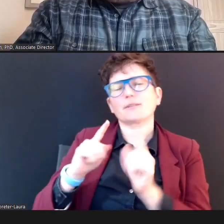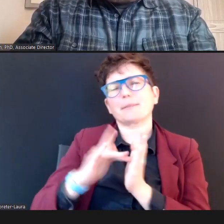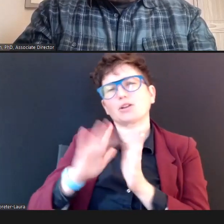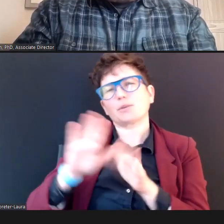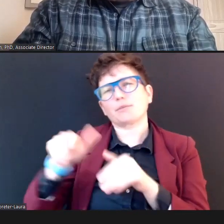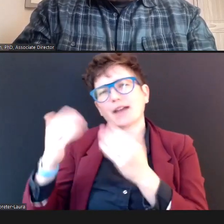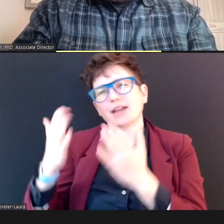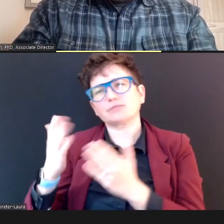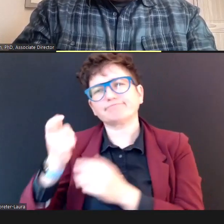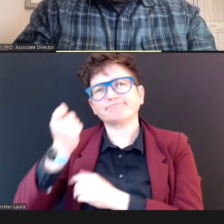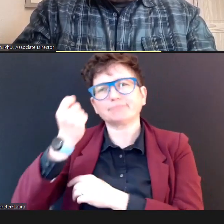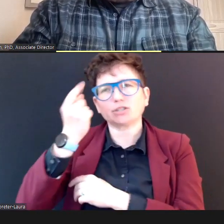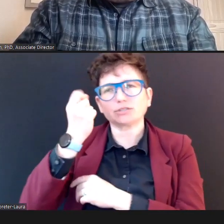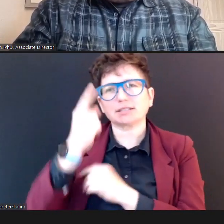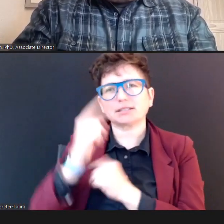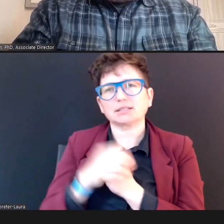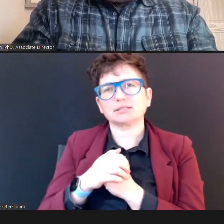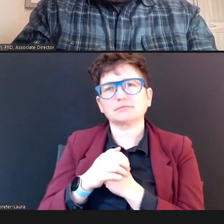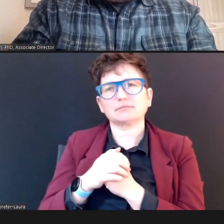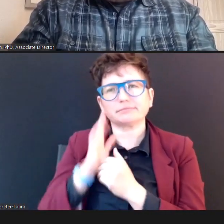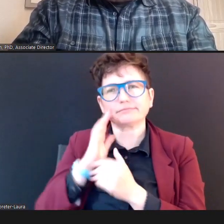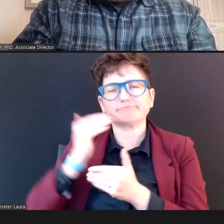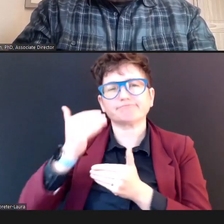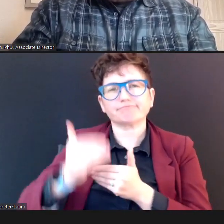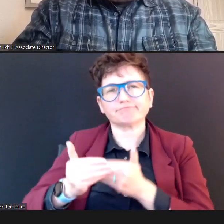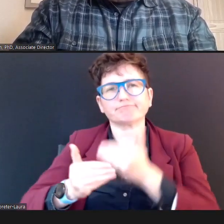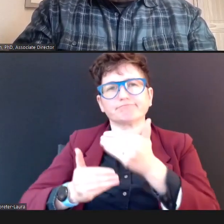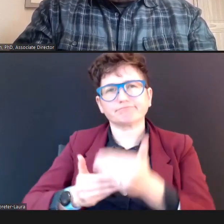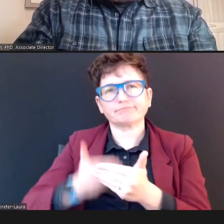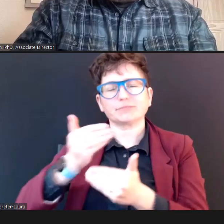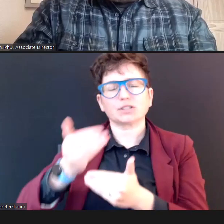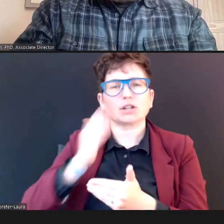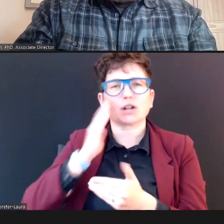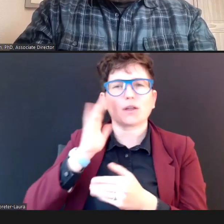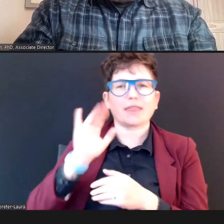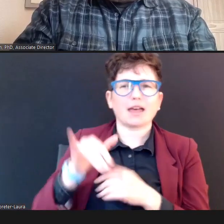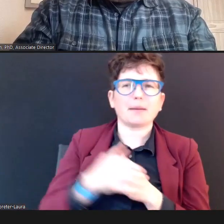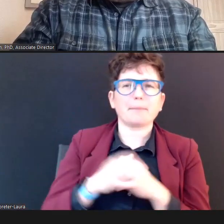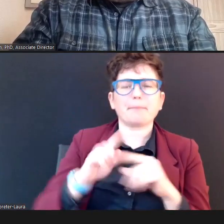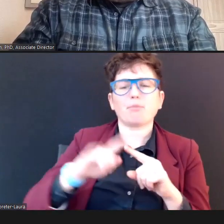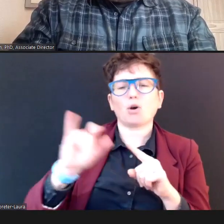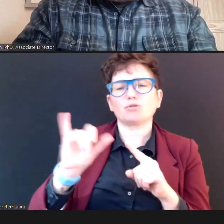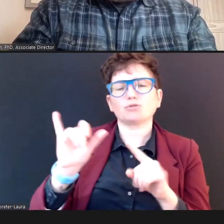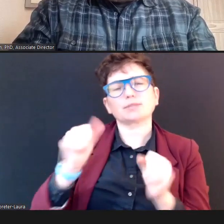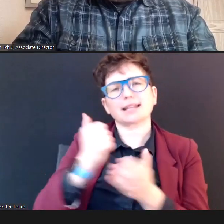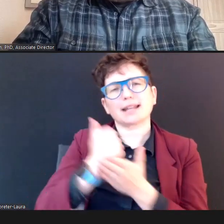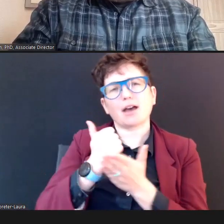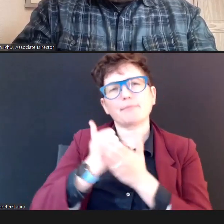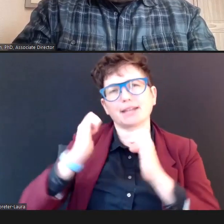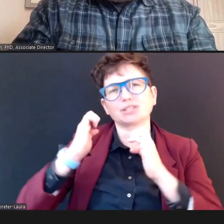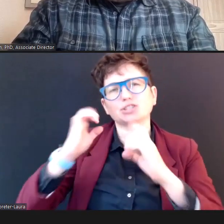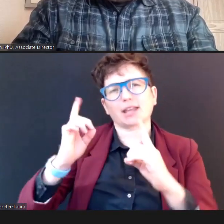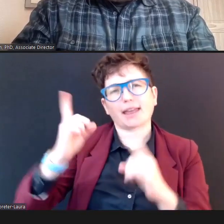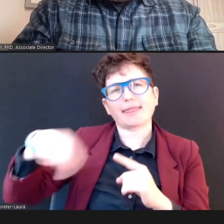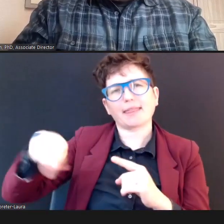the um the steps to take the process but